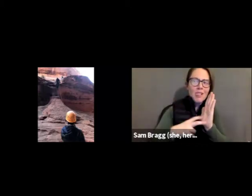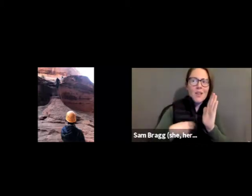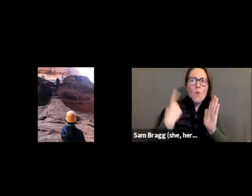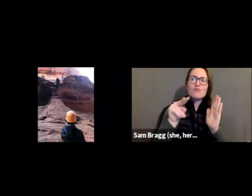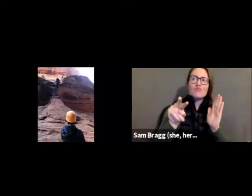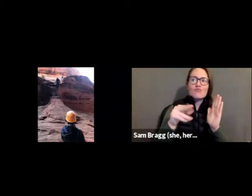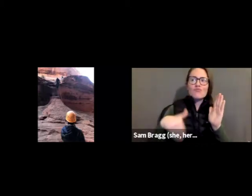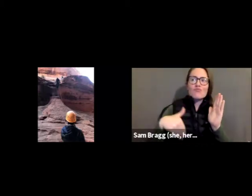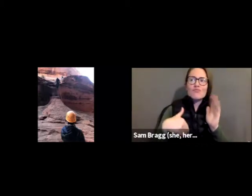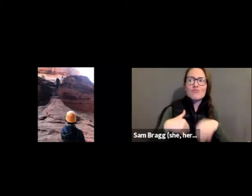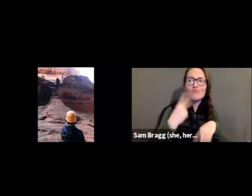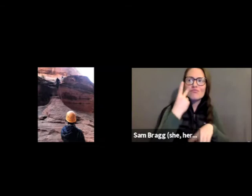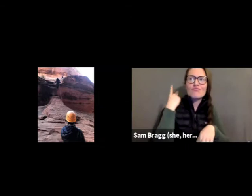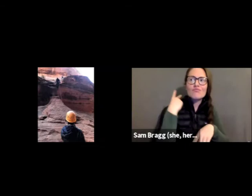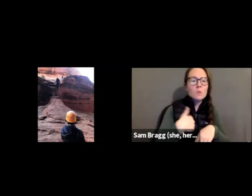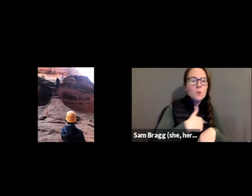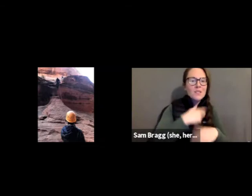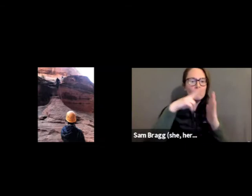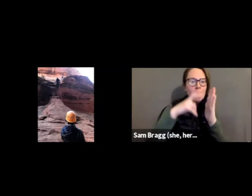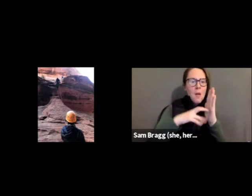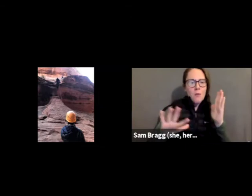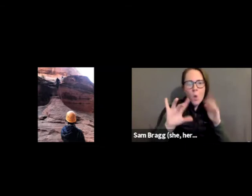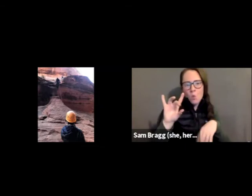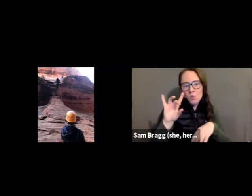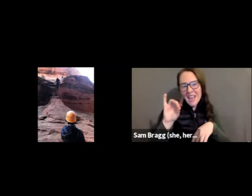This picture is from repelling and I really just, I don't know that memory to me